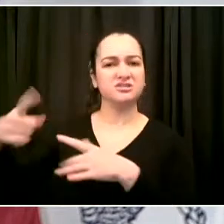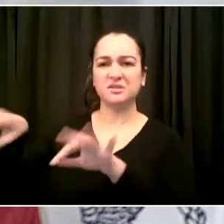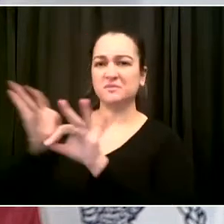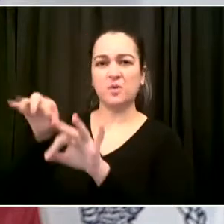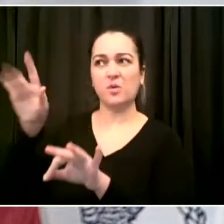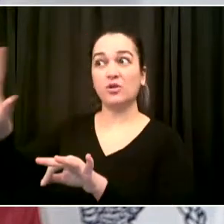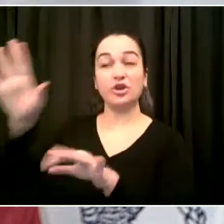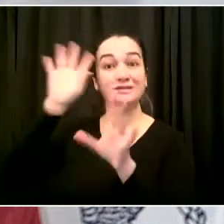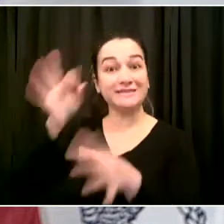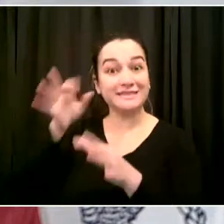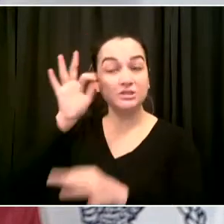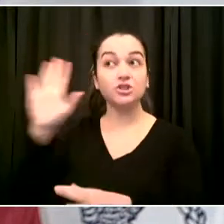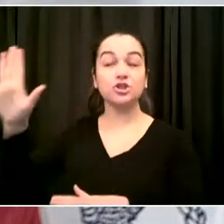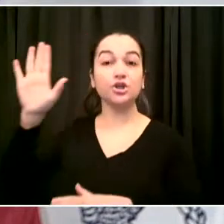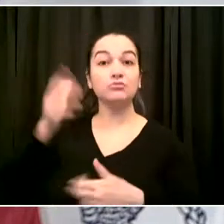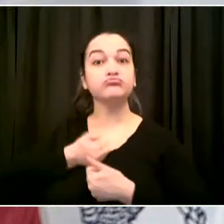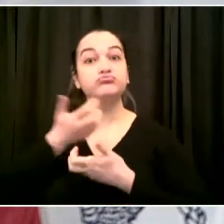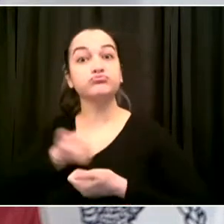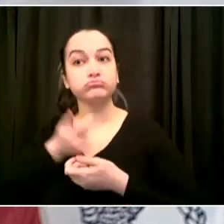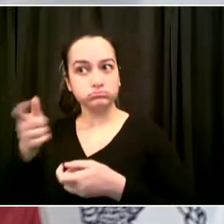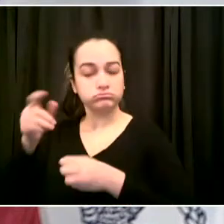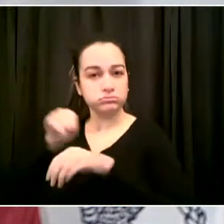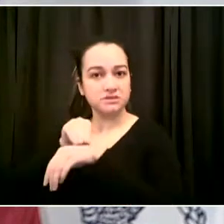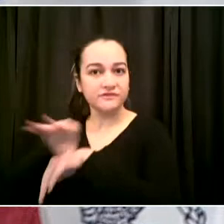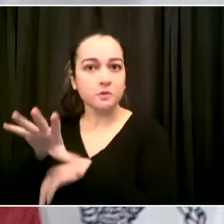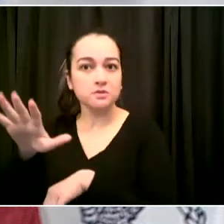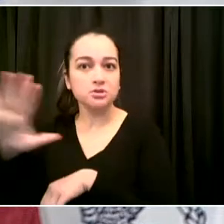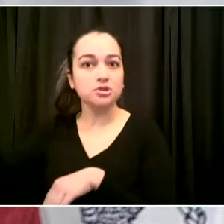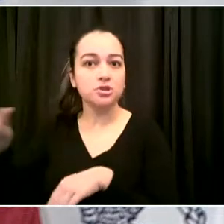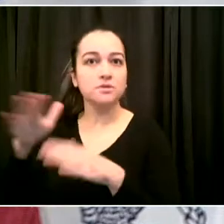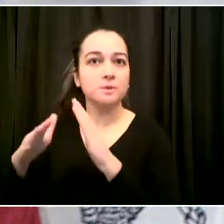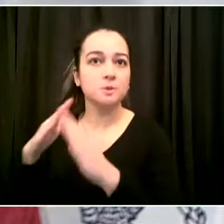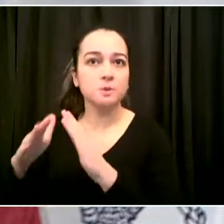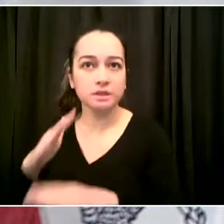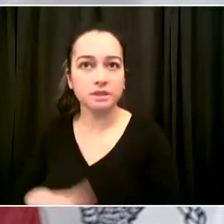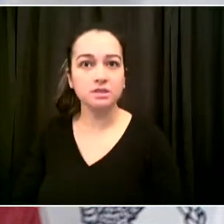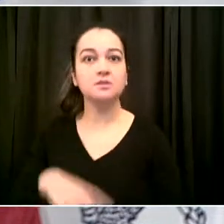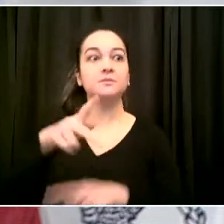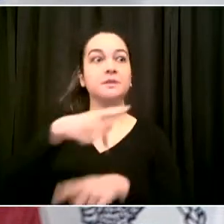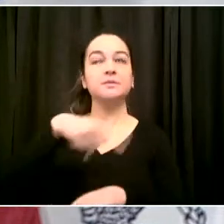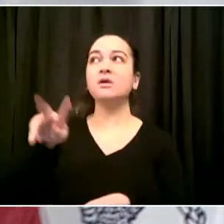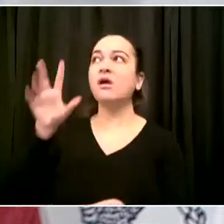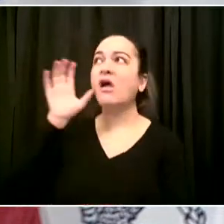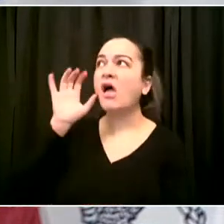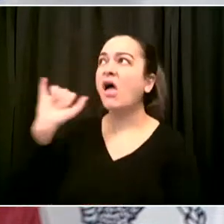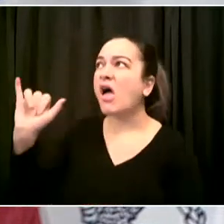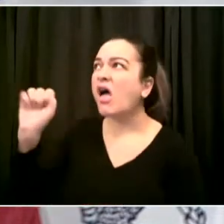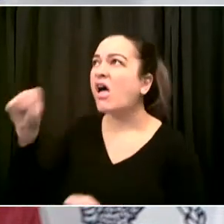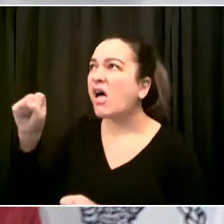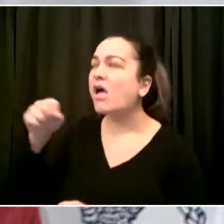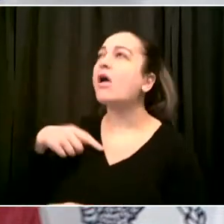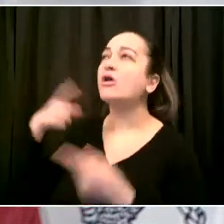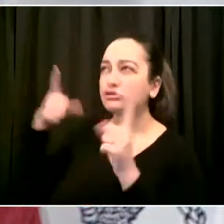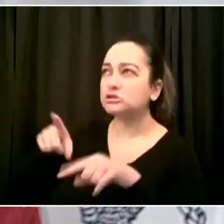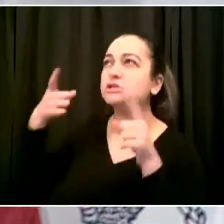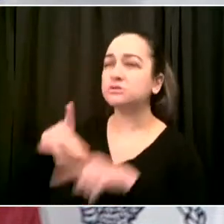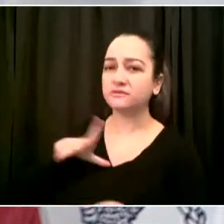CLERGY HAS BEEN CRUCIAL. ONE OF THE